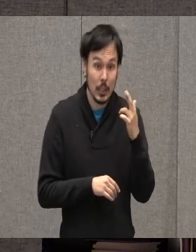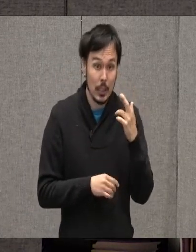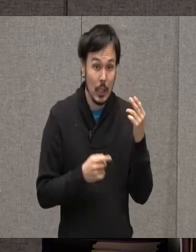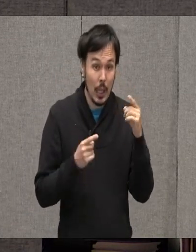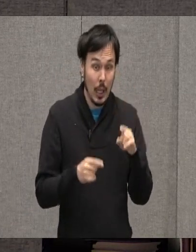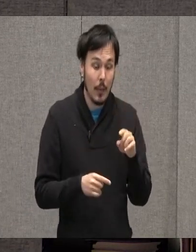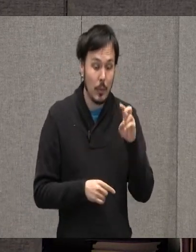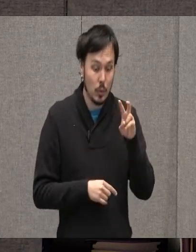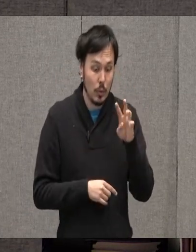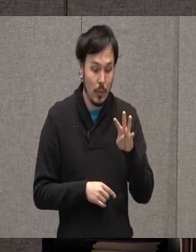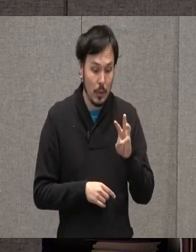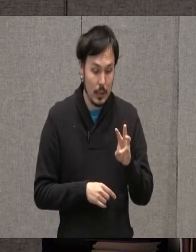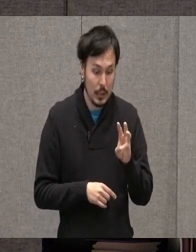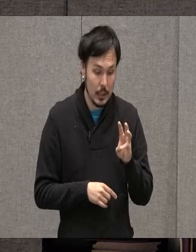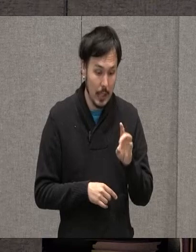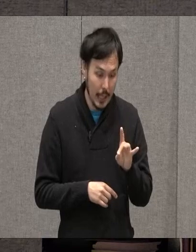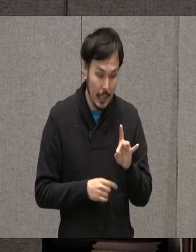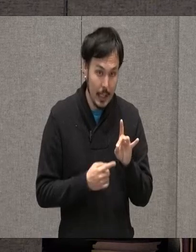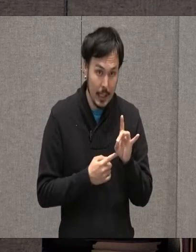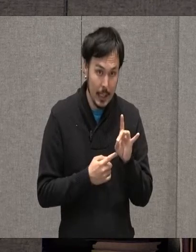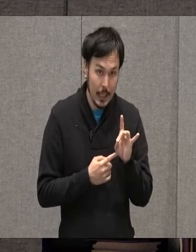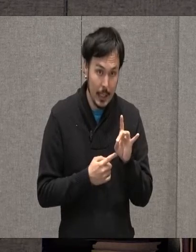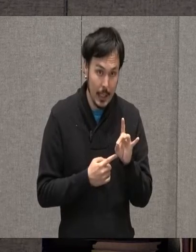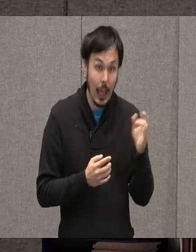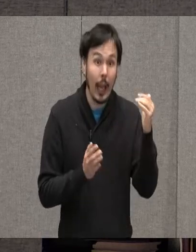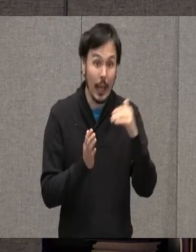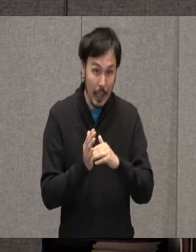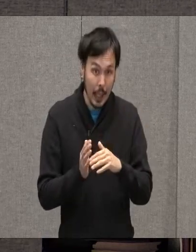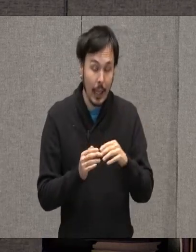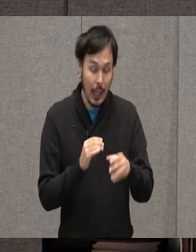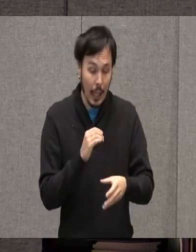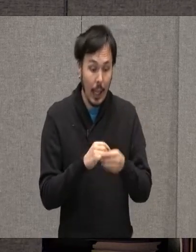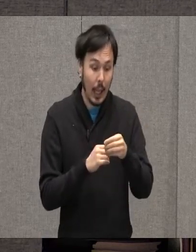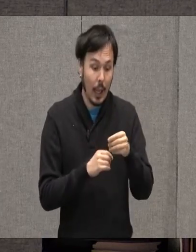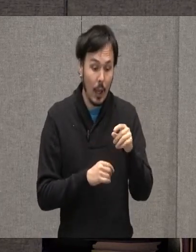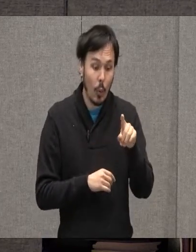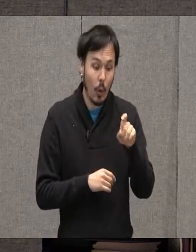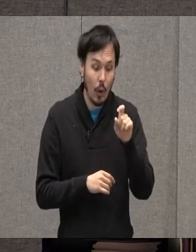I wonder what this one is gonna be, right here.